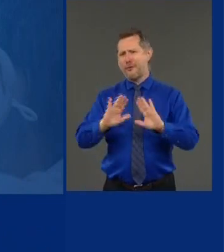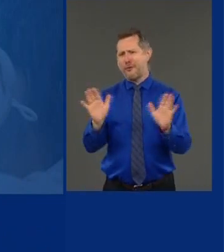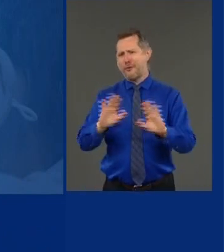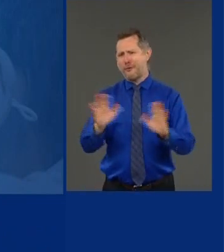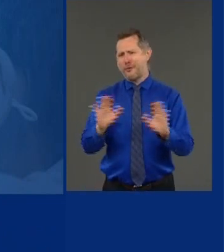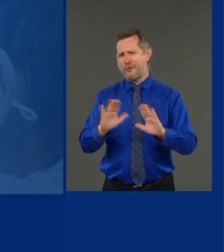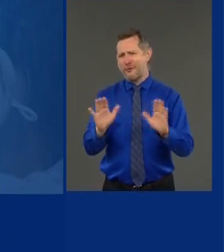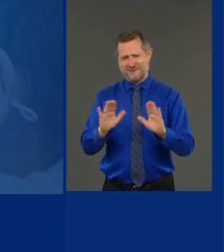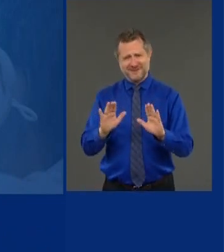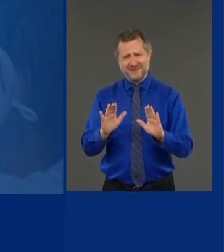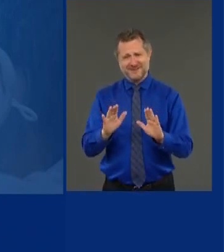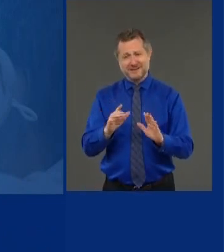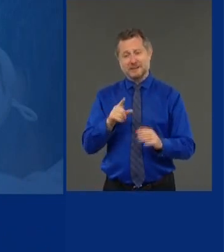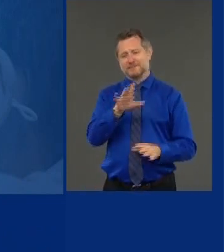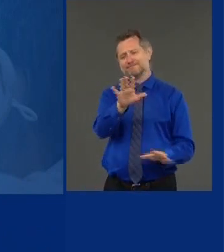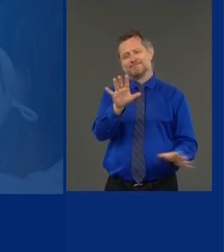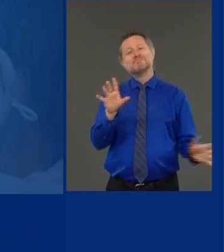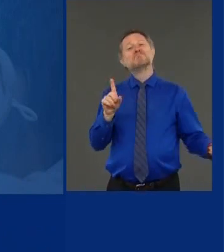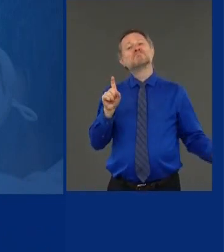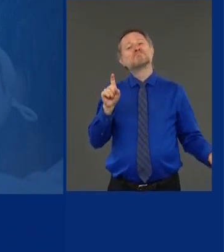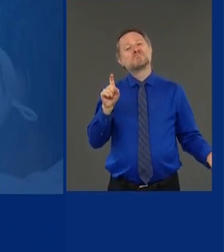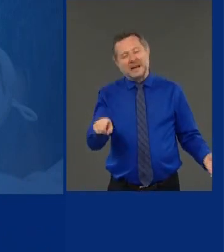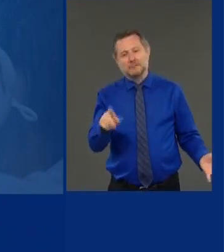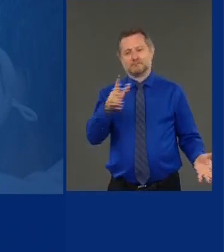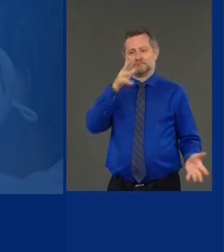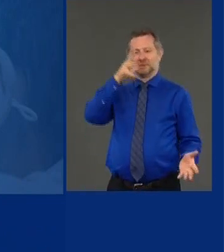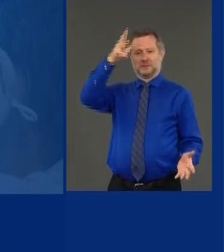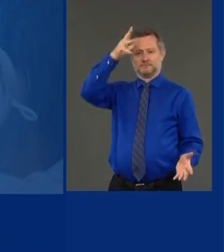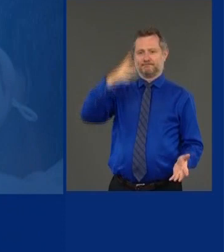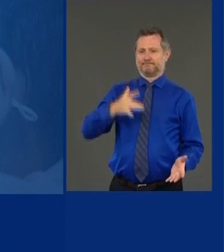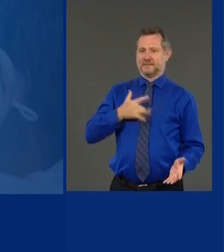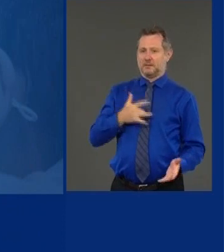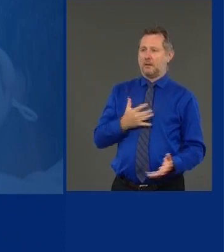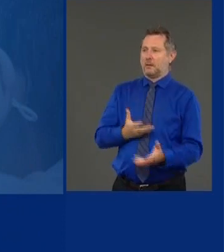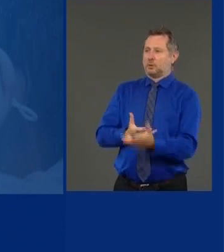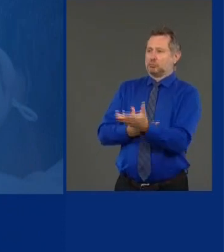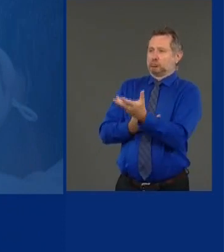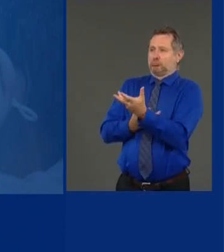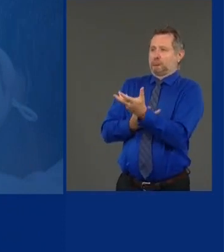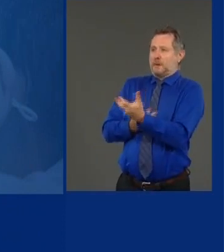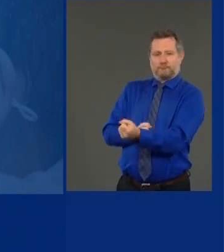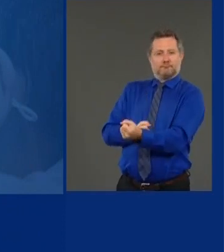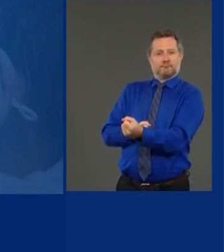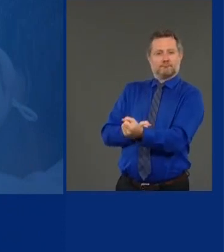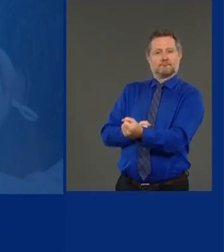SCHOOL DISTRICT PUTS OUT A PLAN, AND THEN BY FIAT, BY %?!